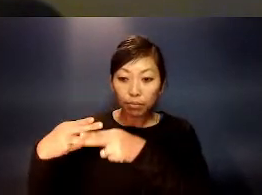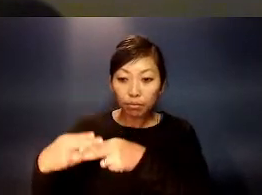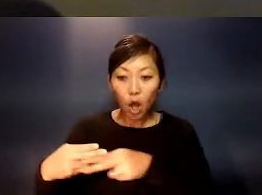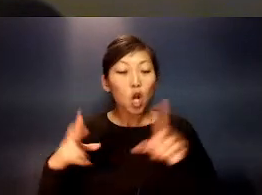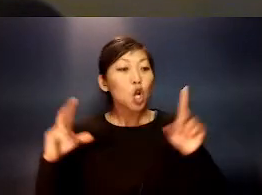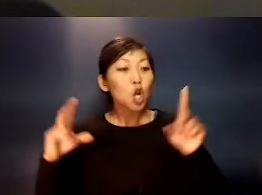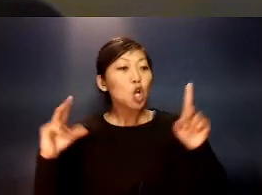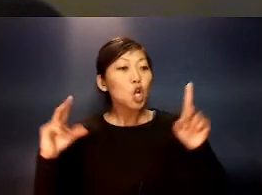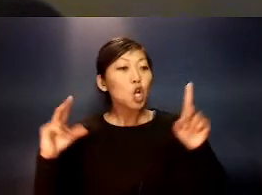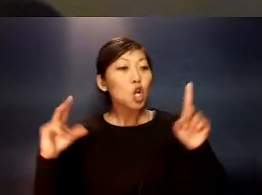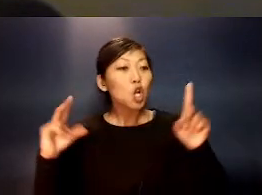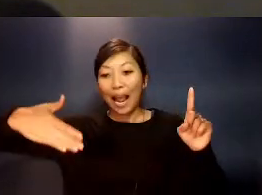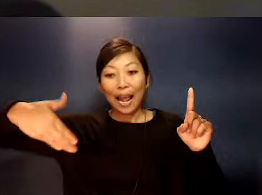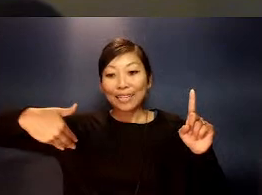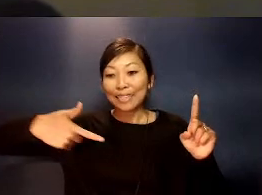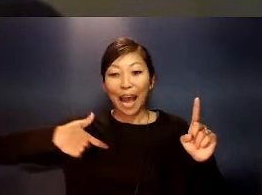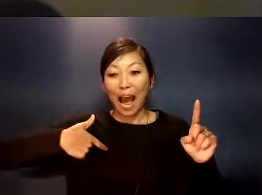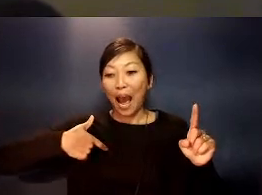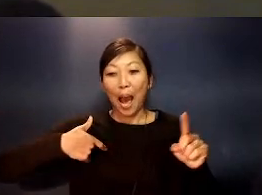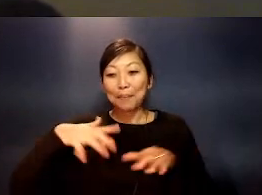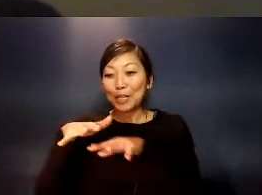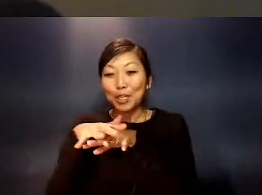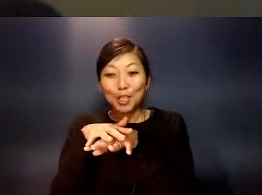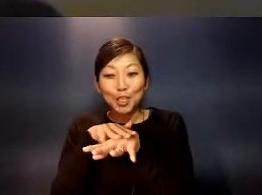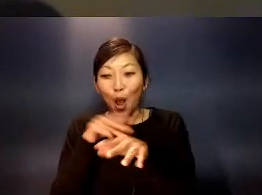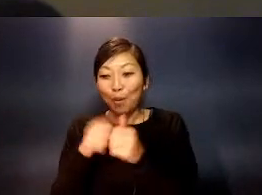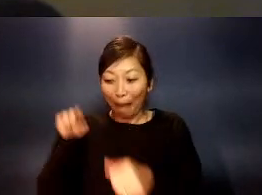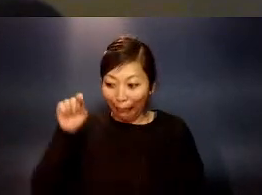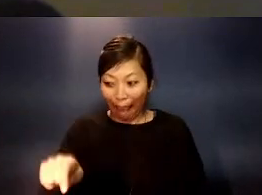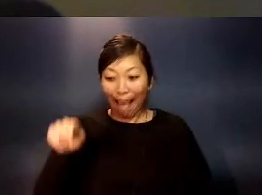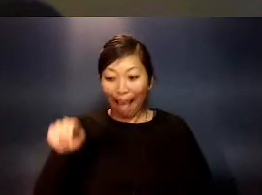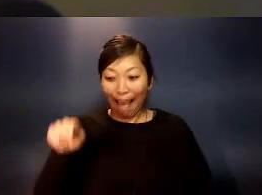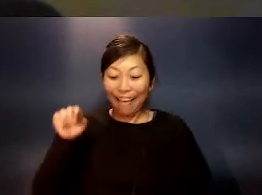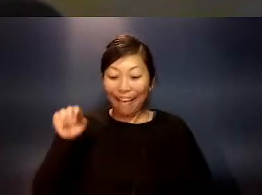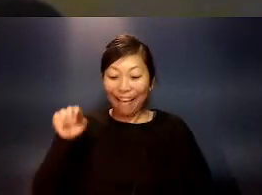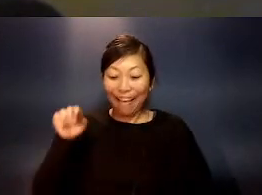BRINGING THIS AMENDMENT FORWARD, SUPPORTING LOW-WAGE